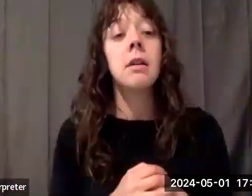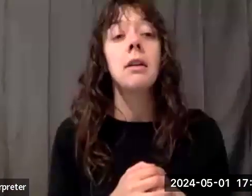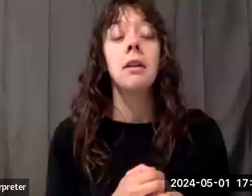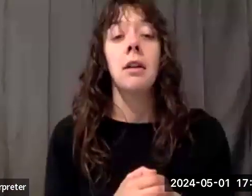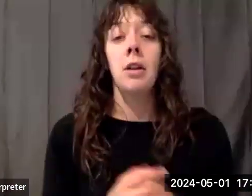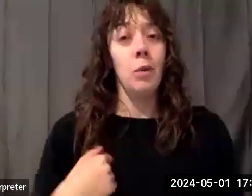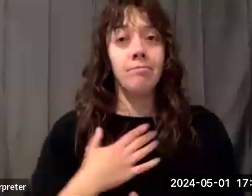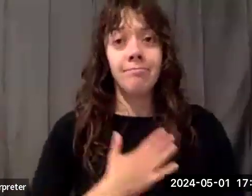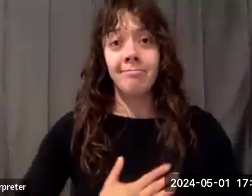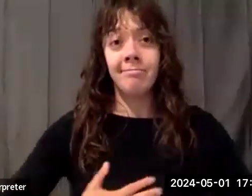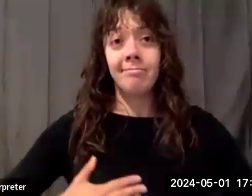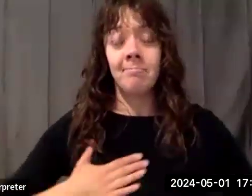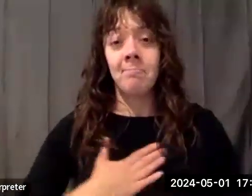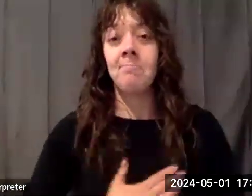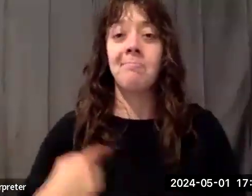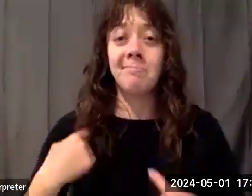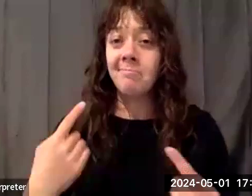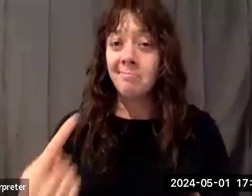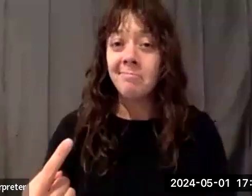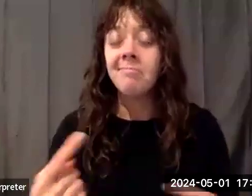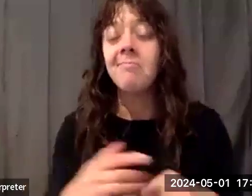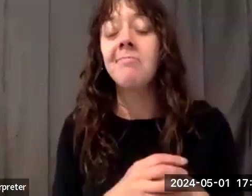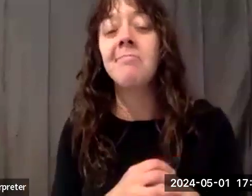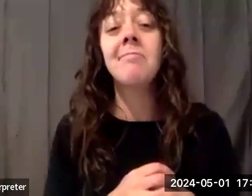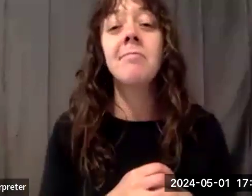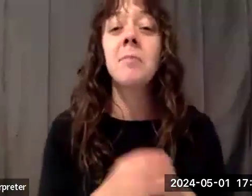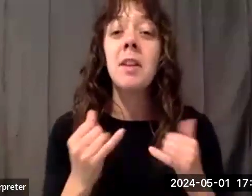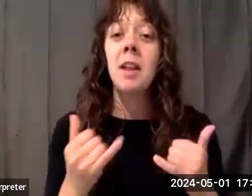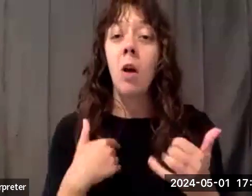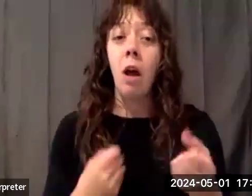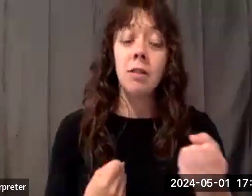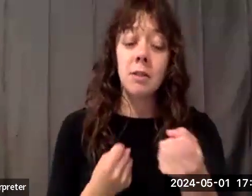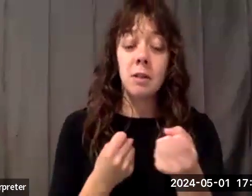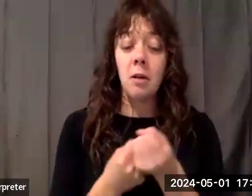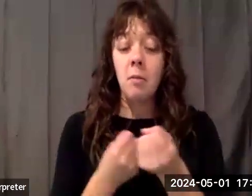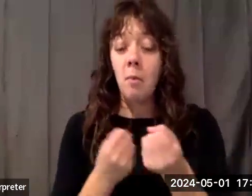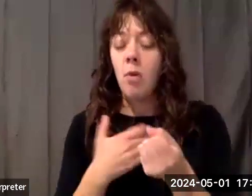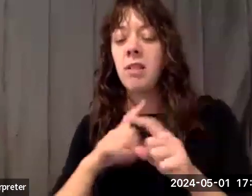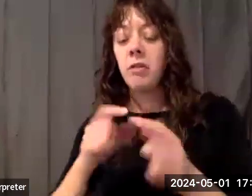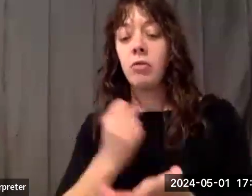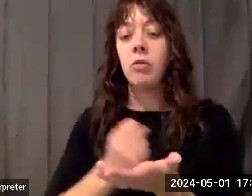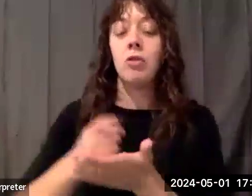of our credentialing process improvement group. I now support our agency affiliated credential types for cars, CALS